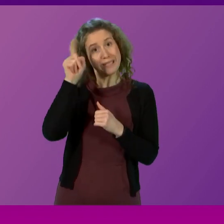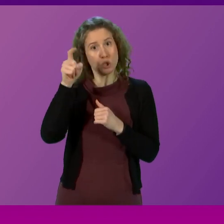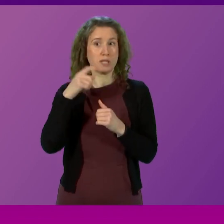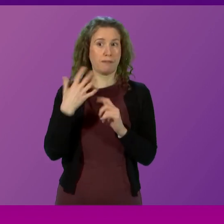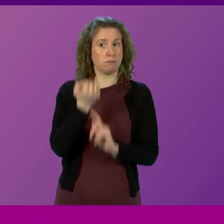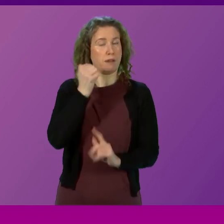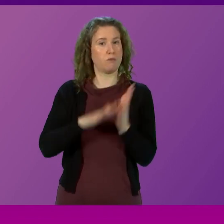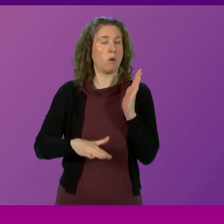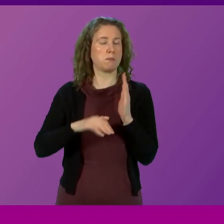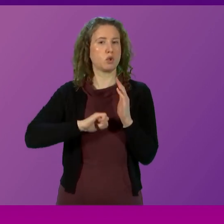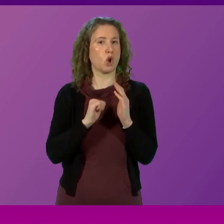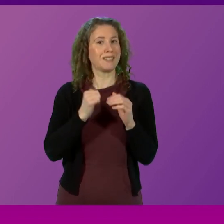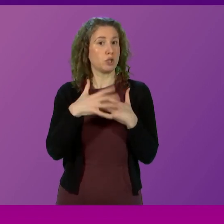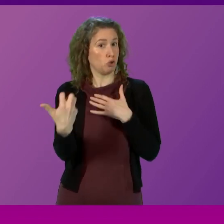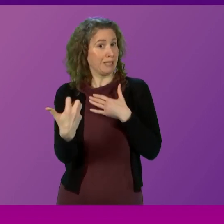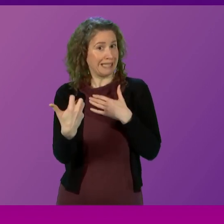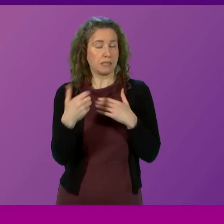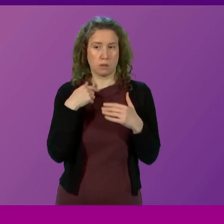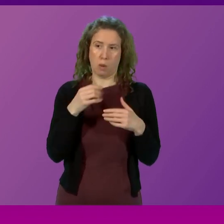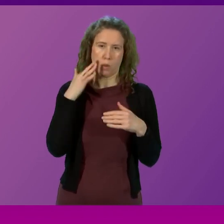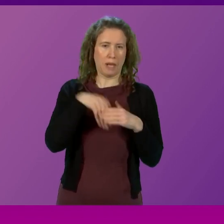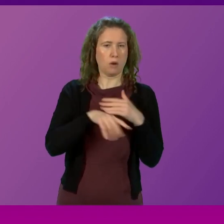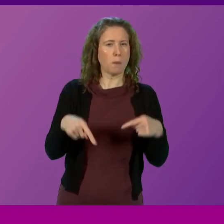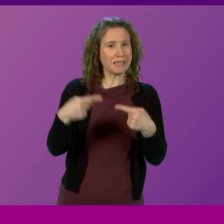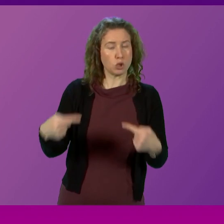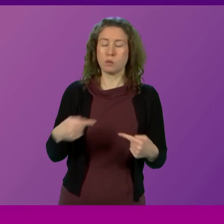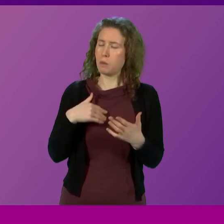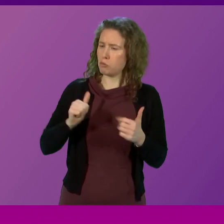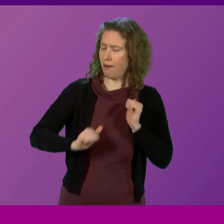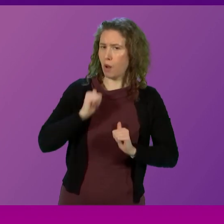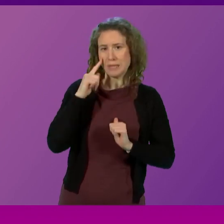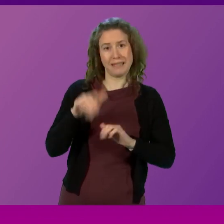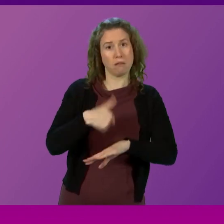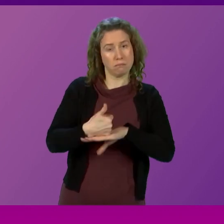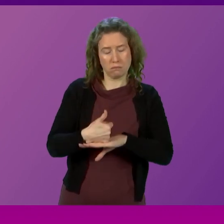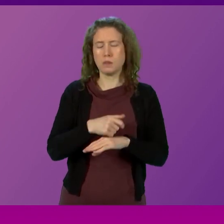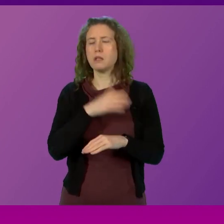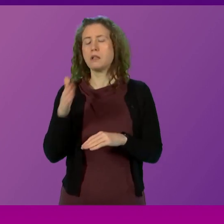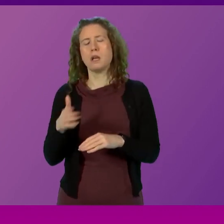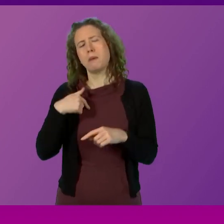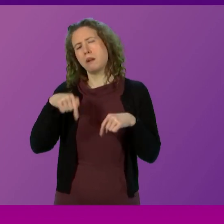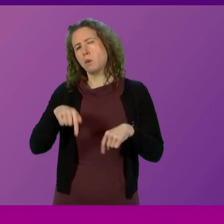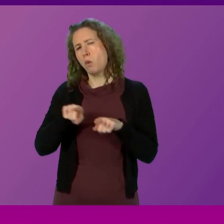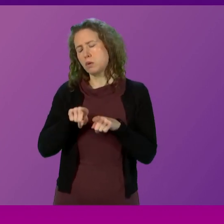were in opposition and which we have been proud to see delivered since we joined the Government. The Bute house agreement commits the Scottish Government and the Scottish Greens to taking